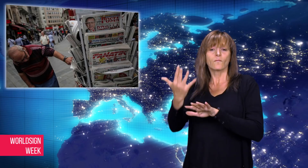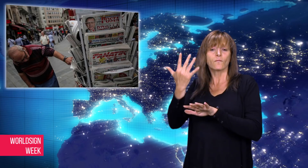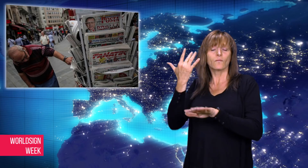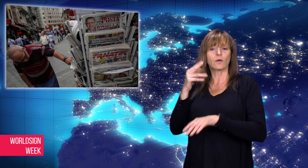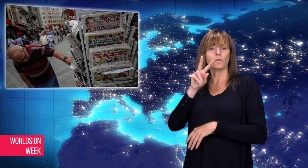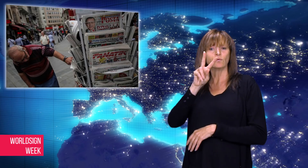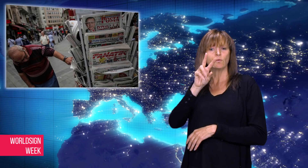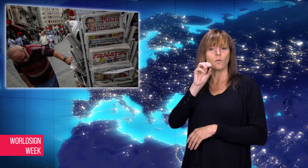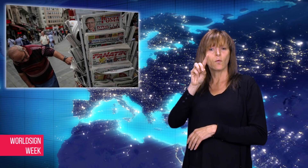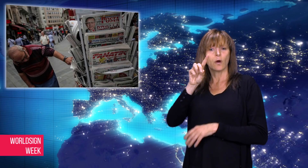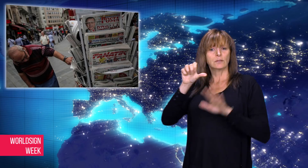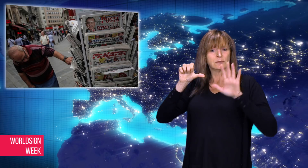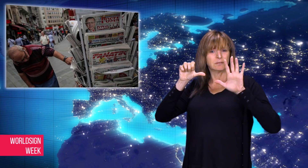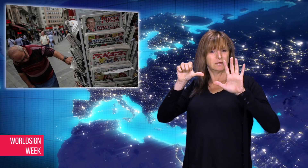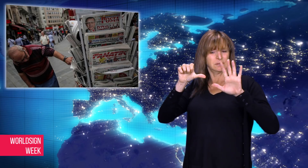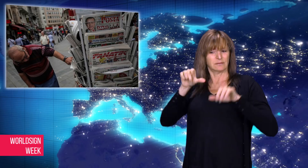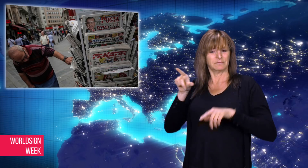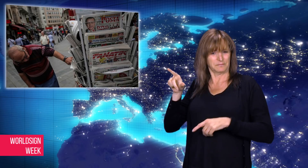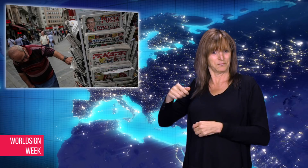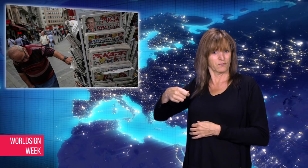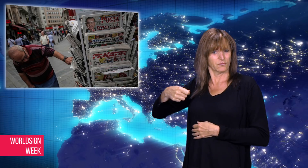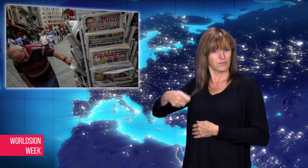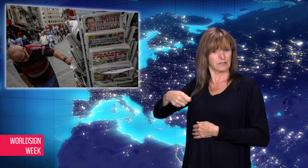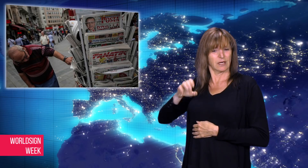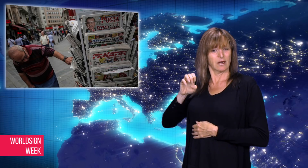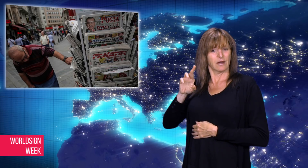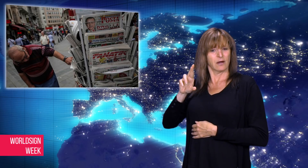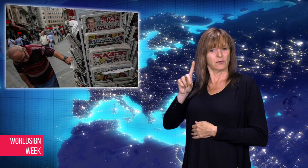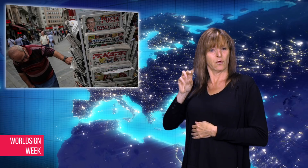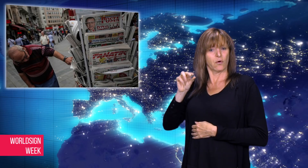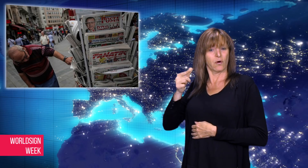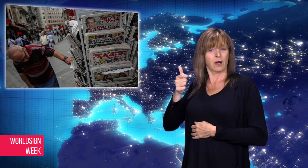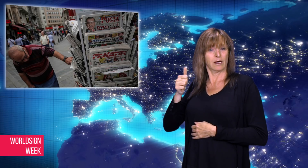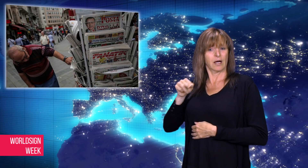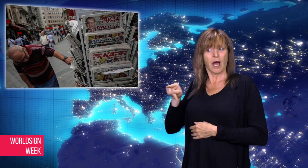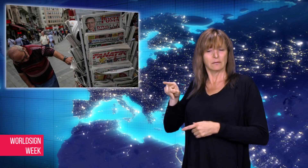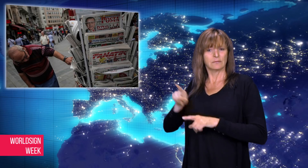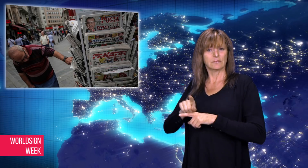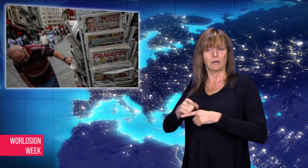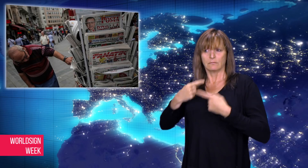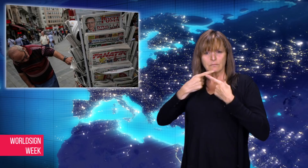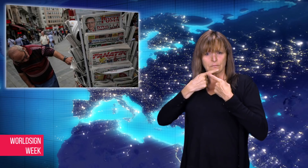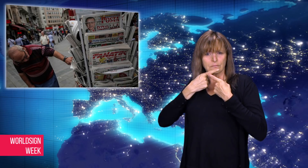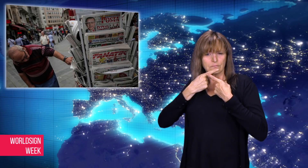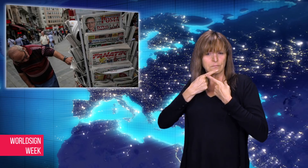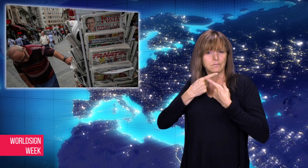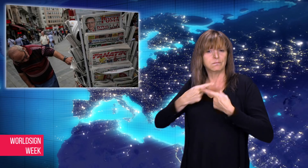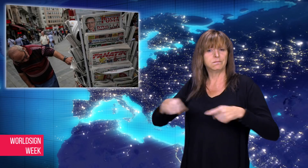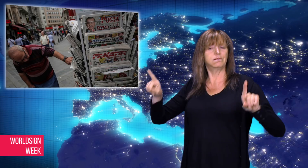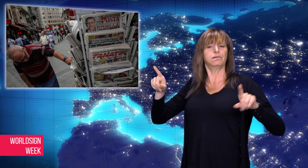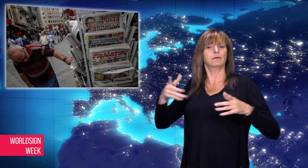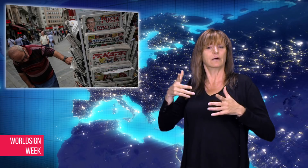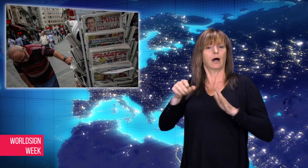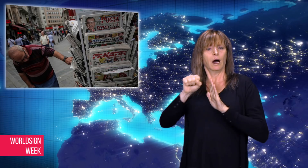Erdogan declared a state of emergency in 2016 after a failed coup